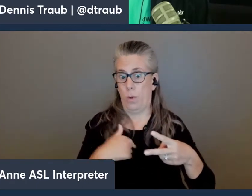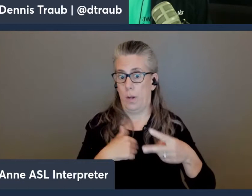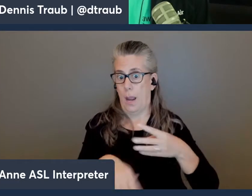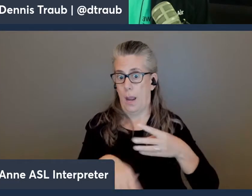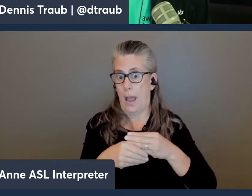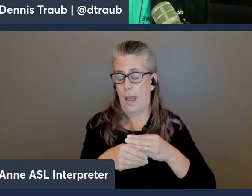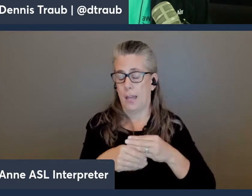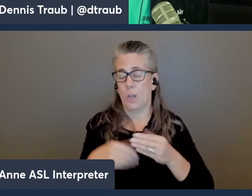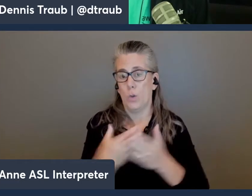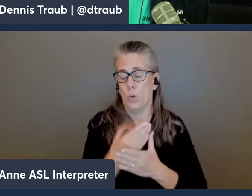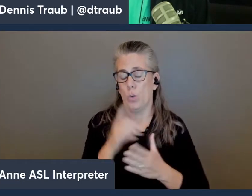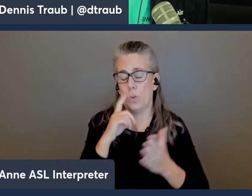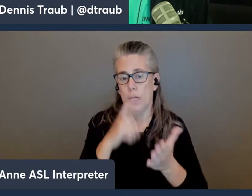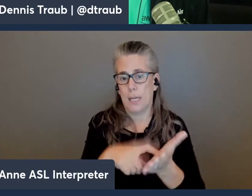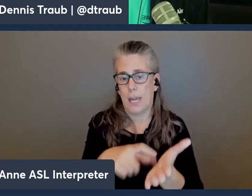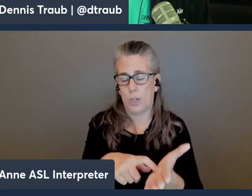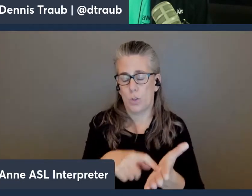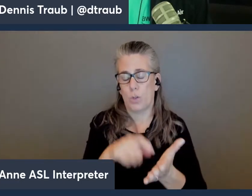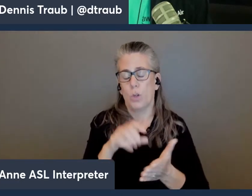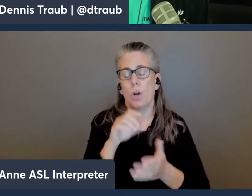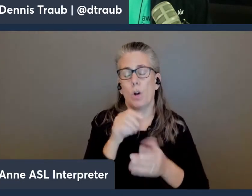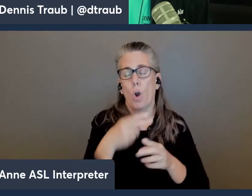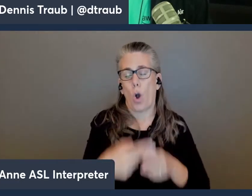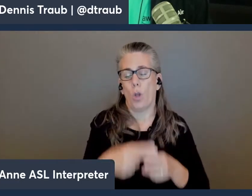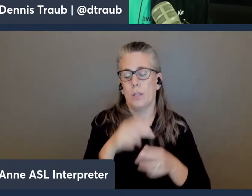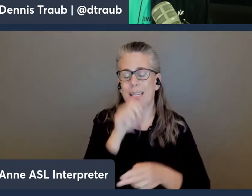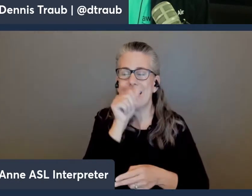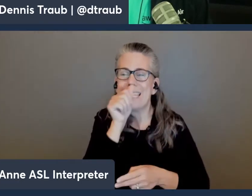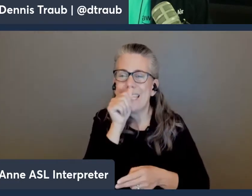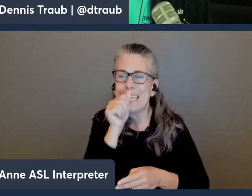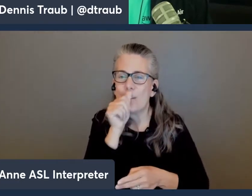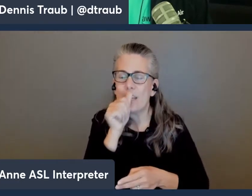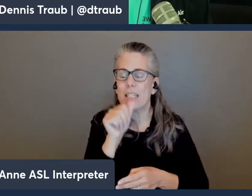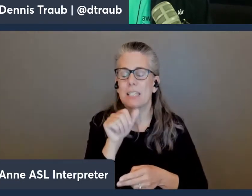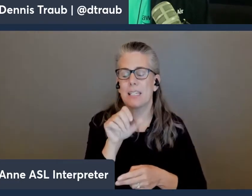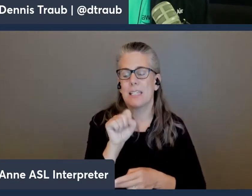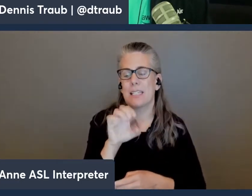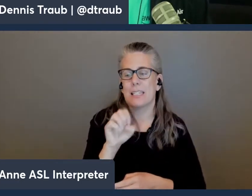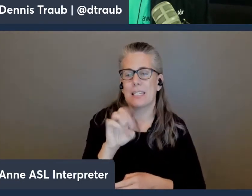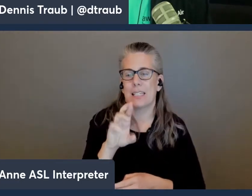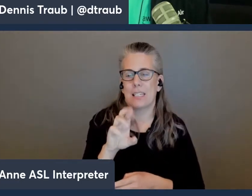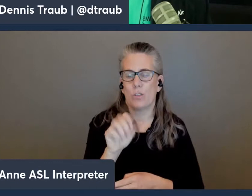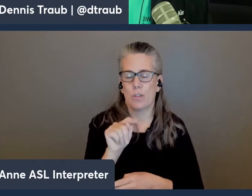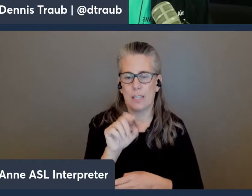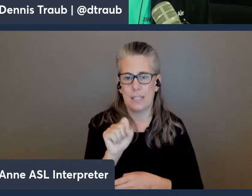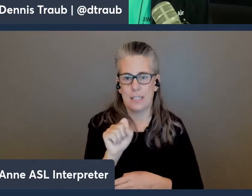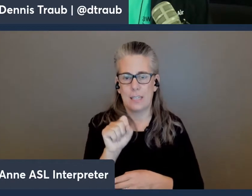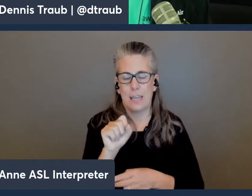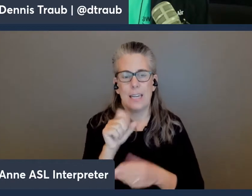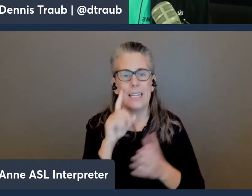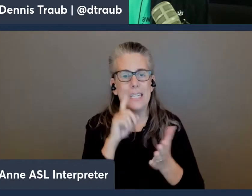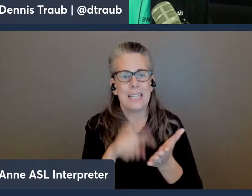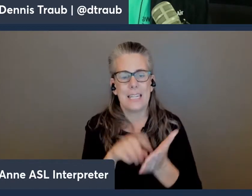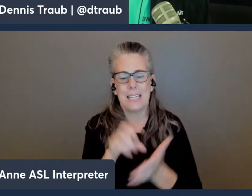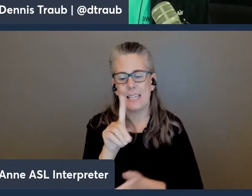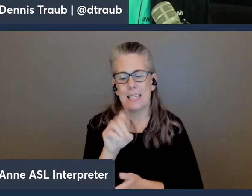that looks for hard-coded secrets. So these are things like API keys, access tokens, even database connection strings,